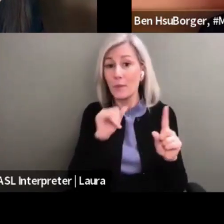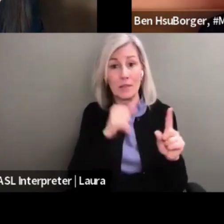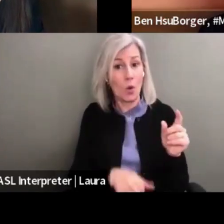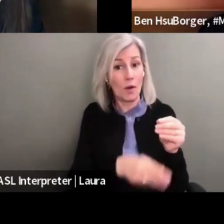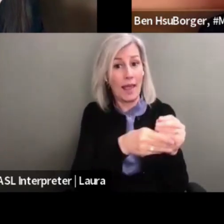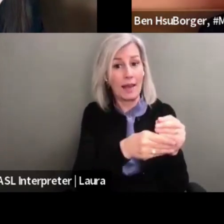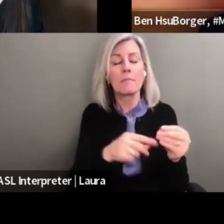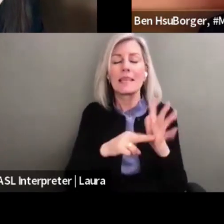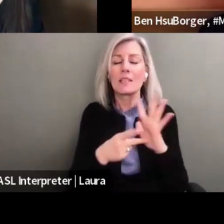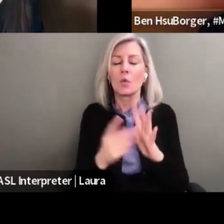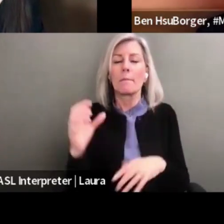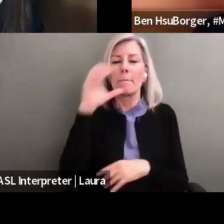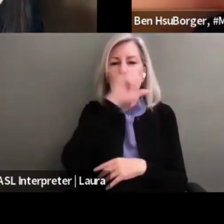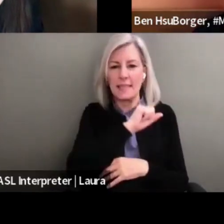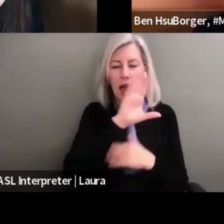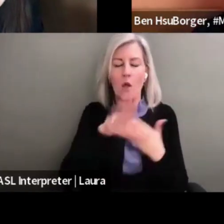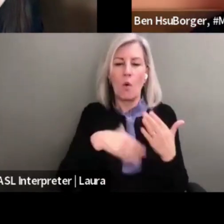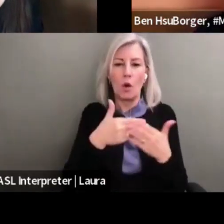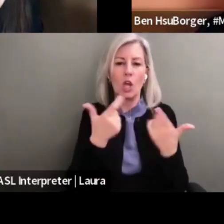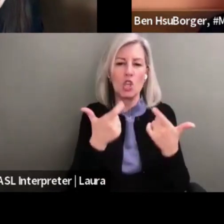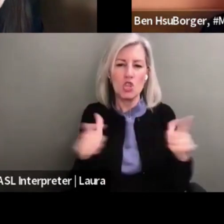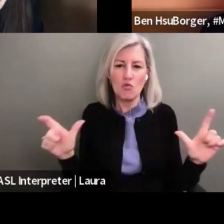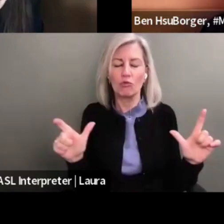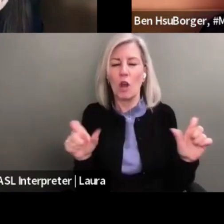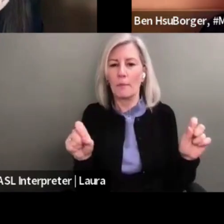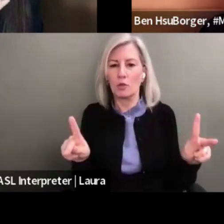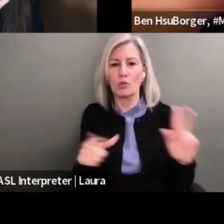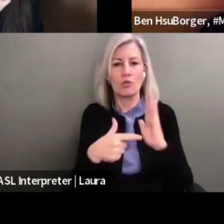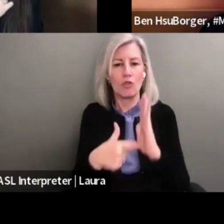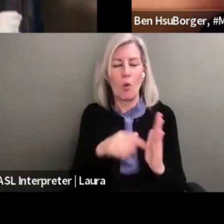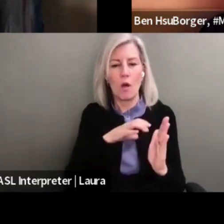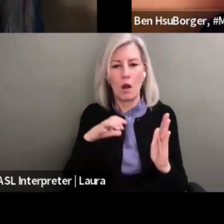the chances of states being able to opt into those is heavily dependent on their